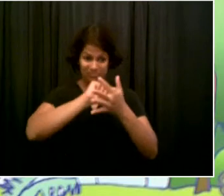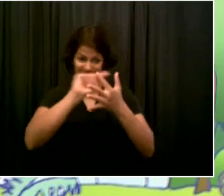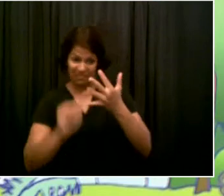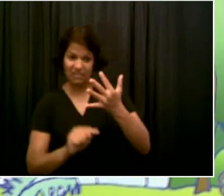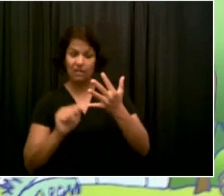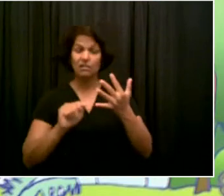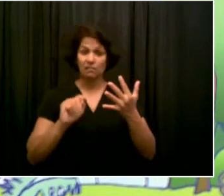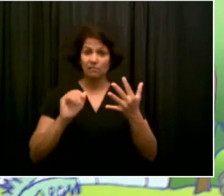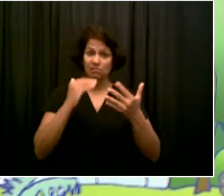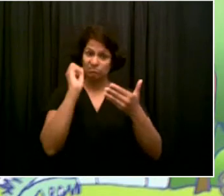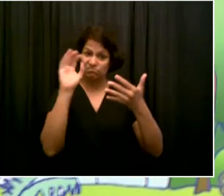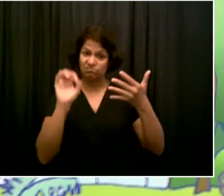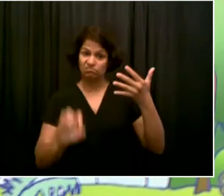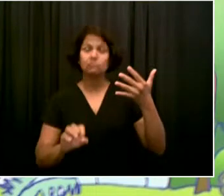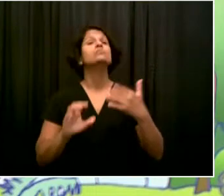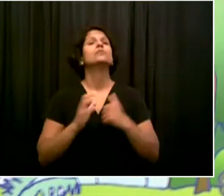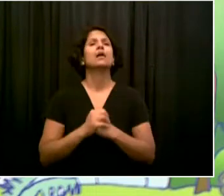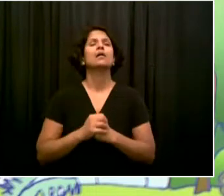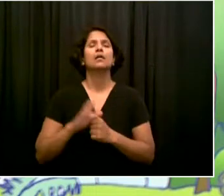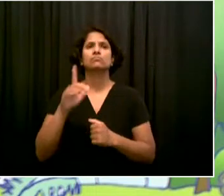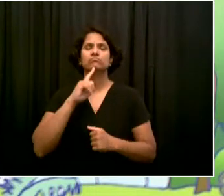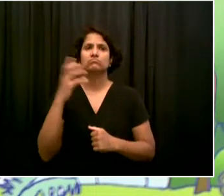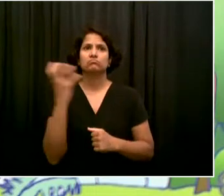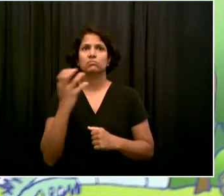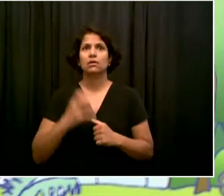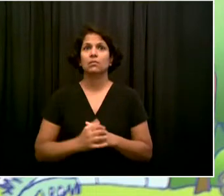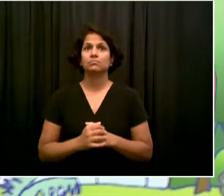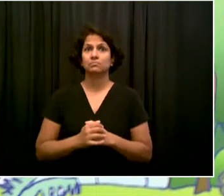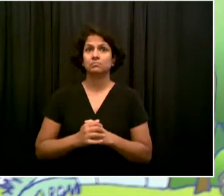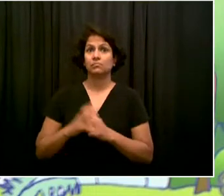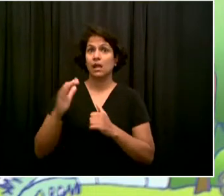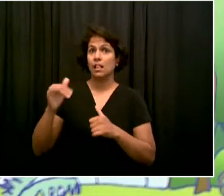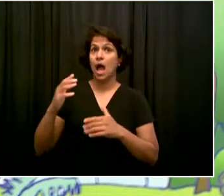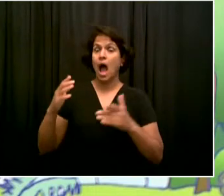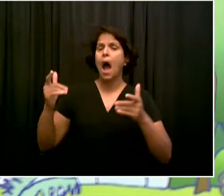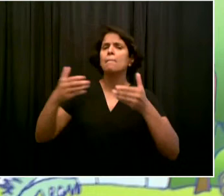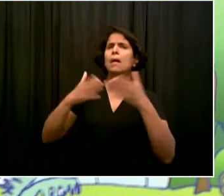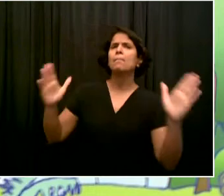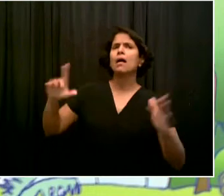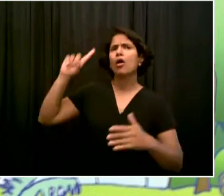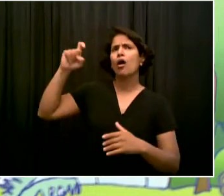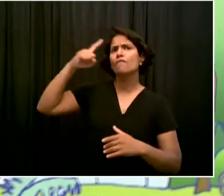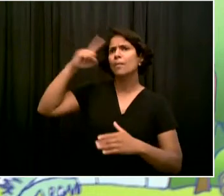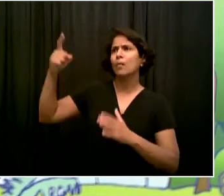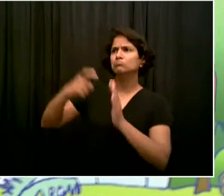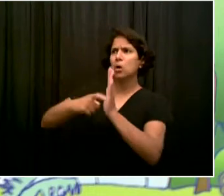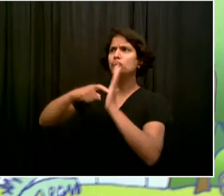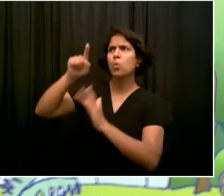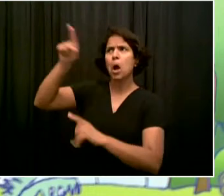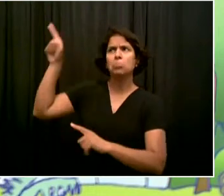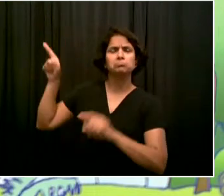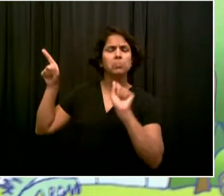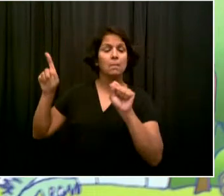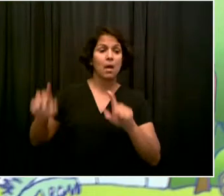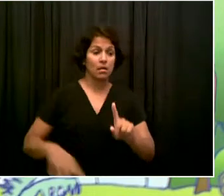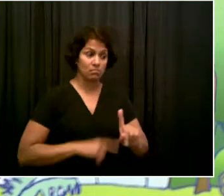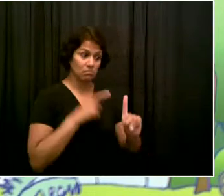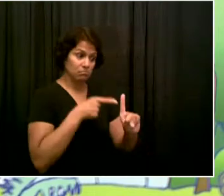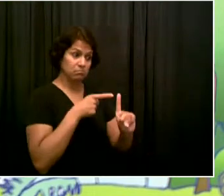SECTOR IS, WE ARE DOING VACCINE MANDATES. THE PRIVATE SECTOR CAN DO A